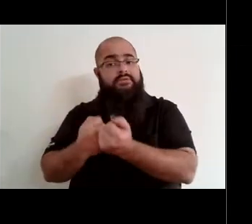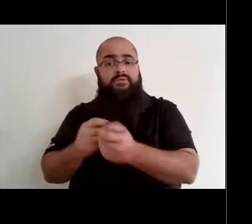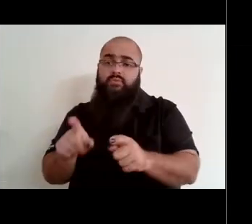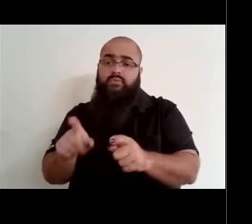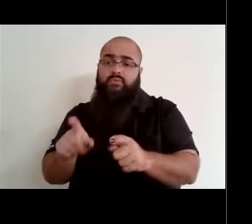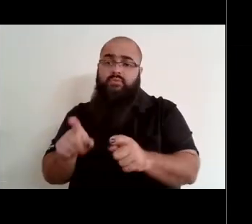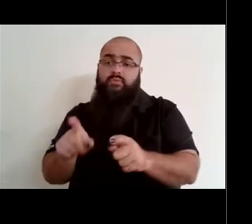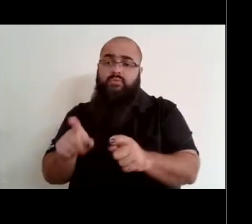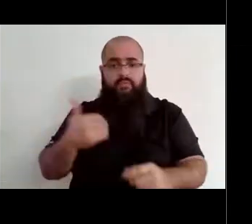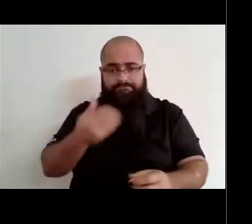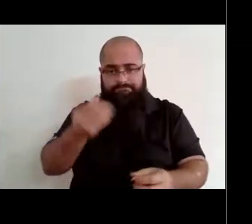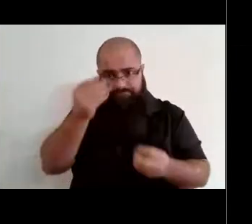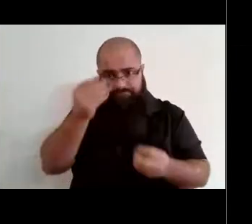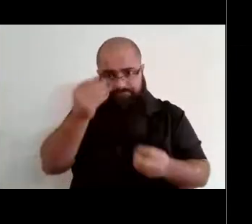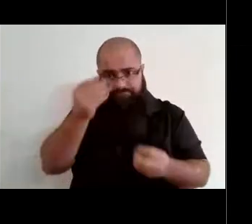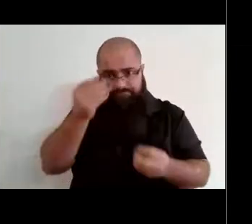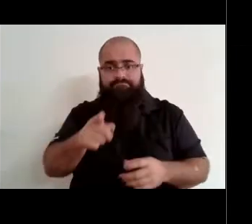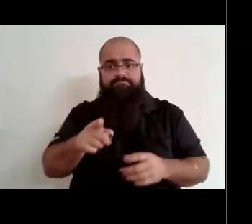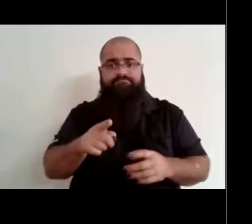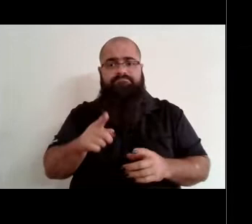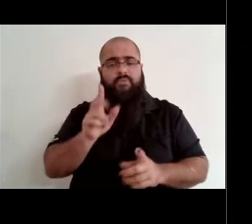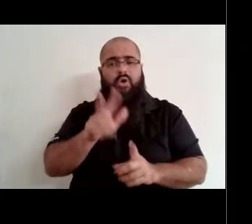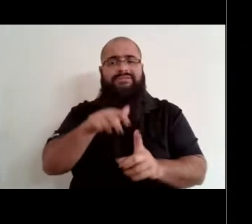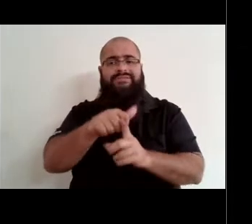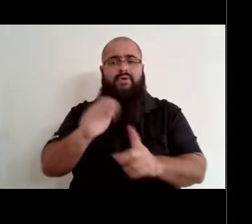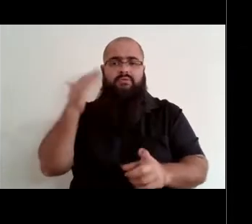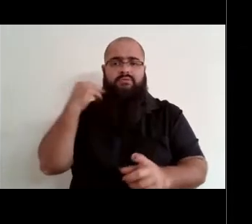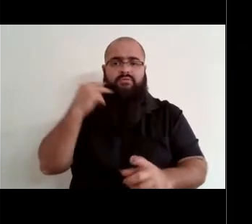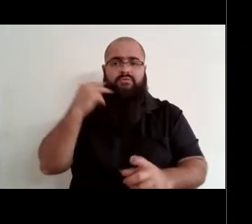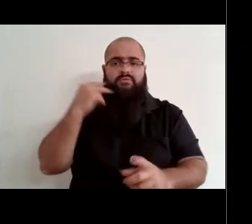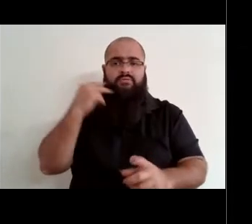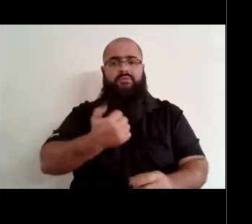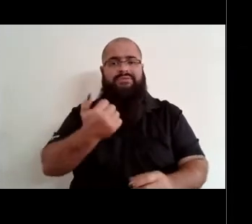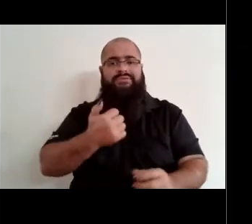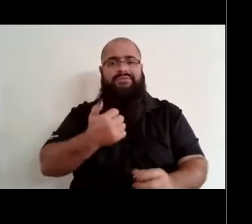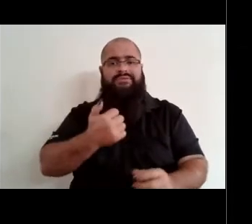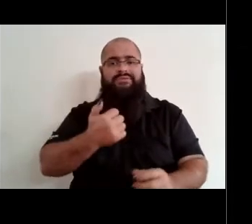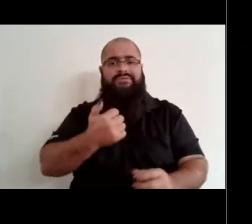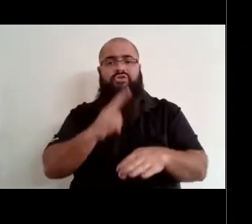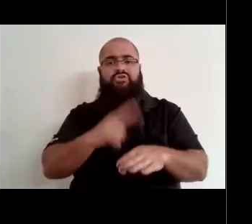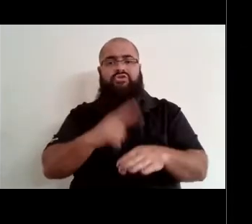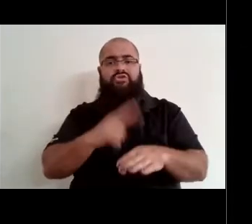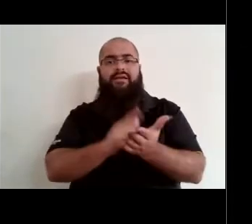We provide assistance to transition between the Commonwealth and state courts as this